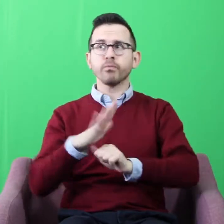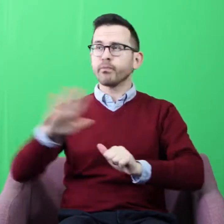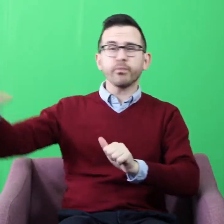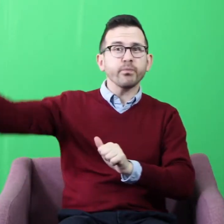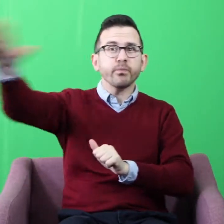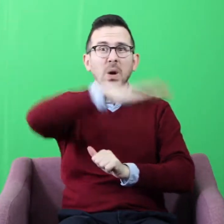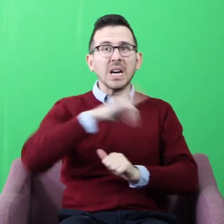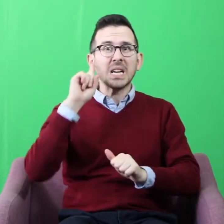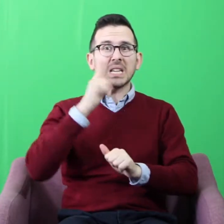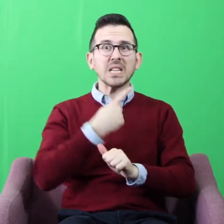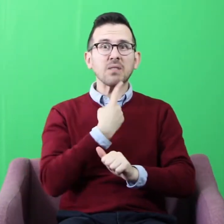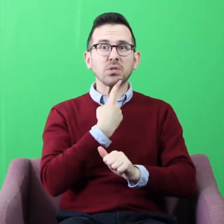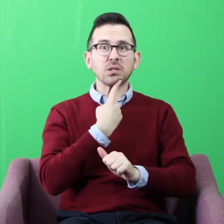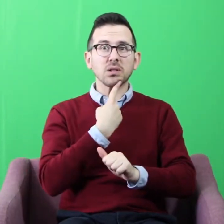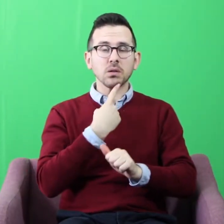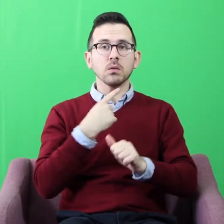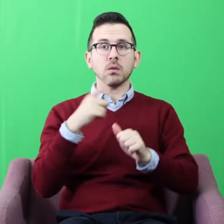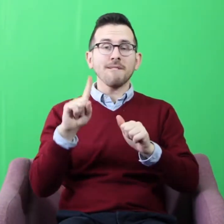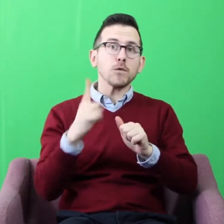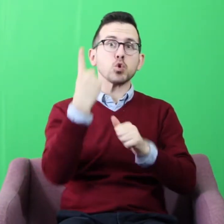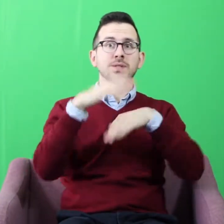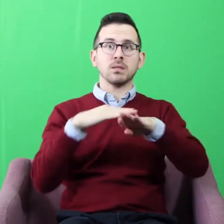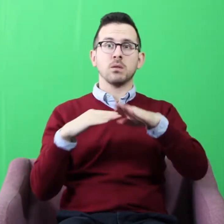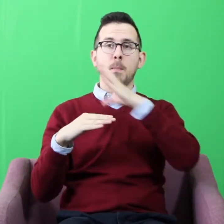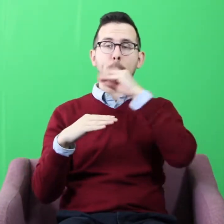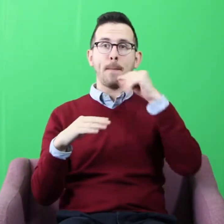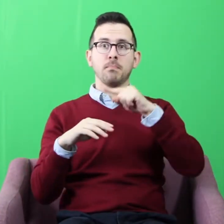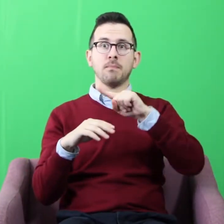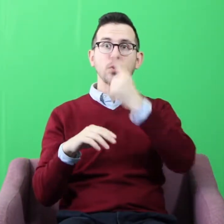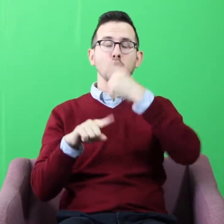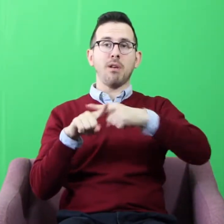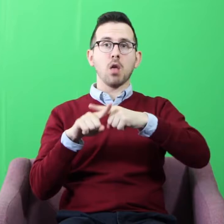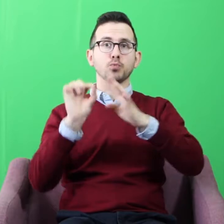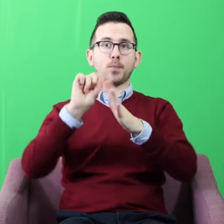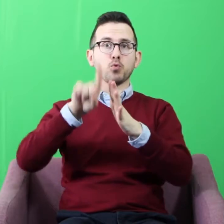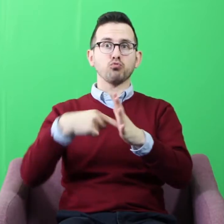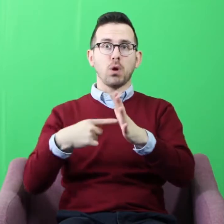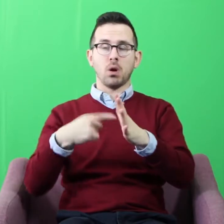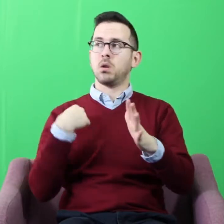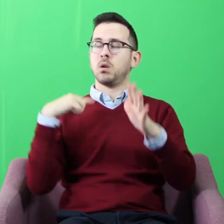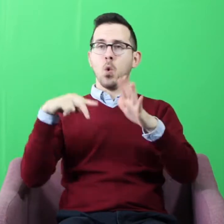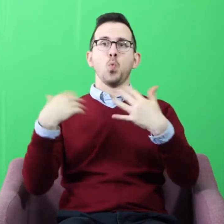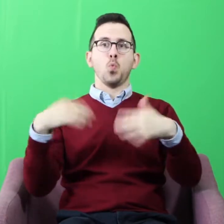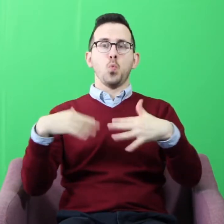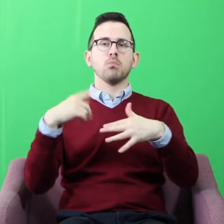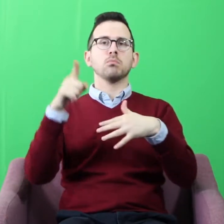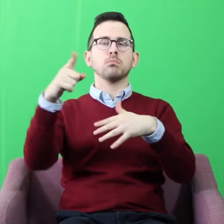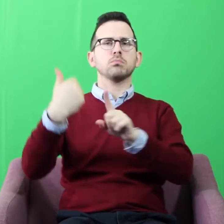not just in Birmingham but throughout all of England.